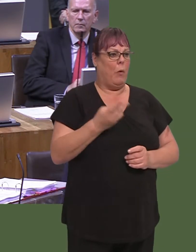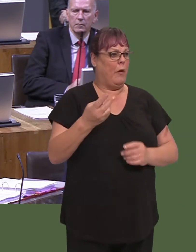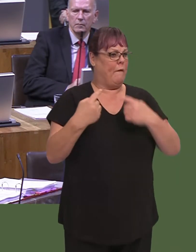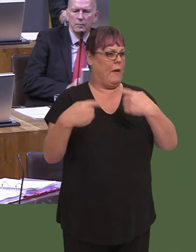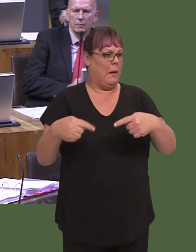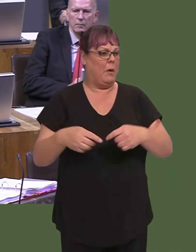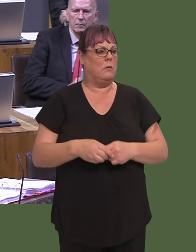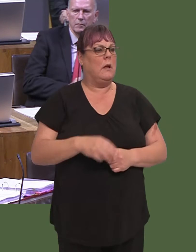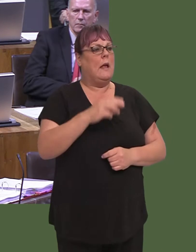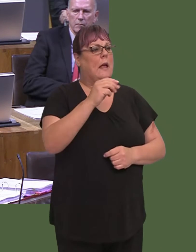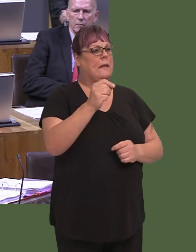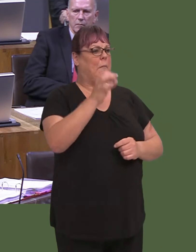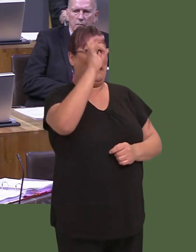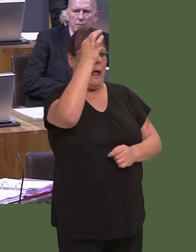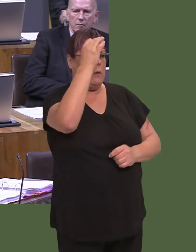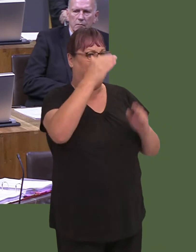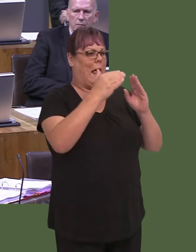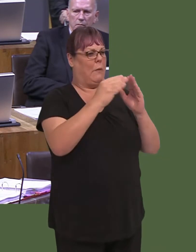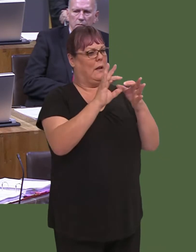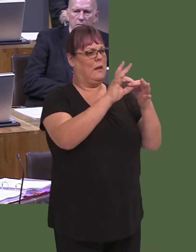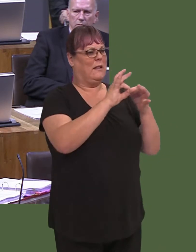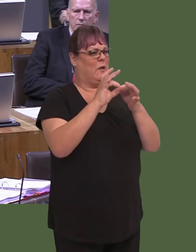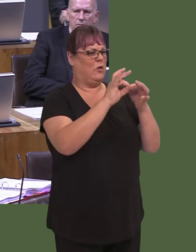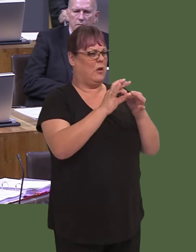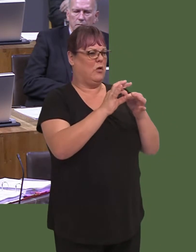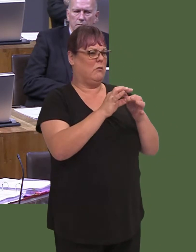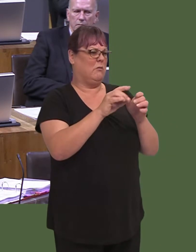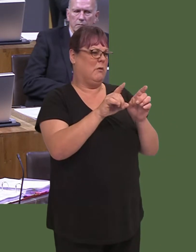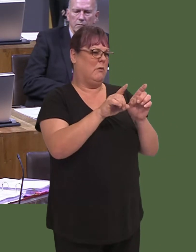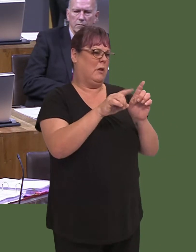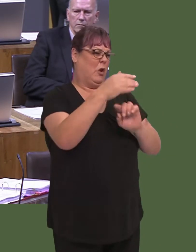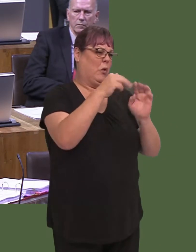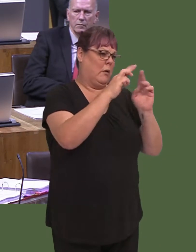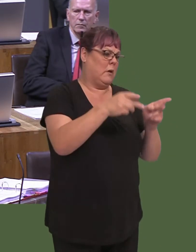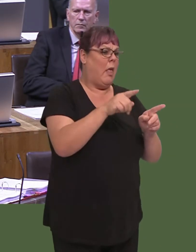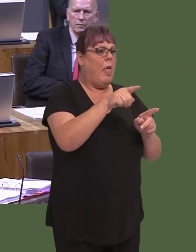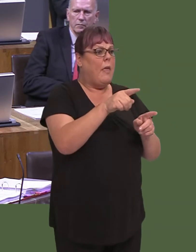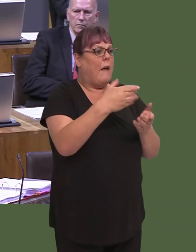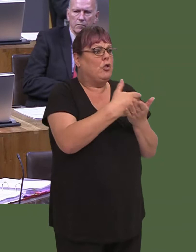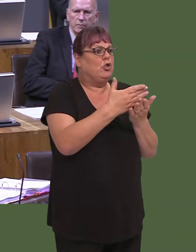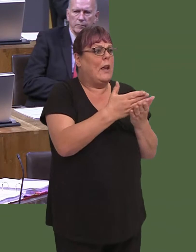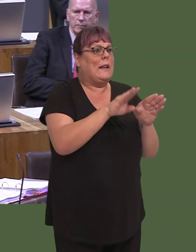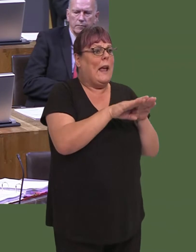of course; perhaps others may offer shared equity; others may have a community land trust